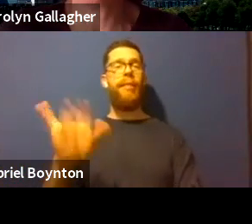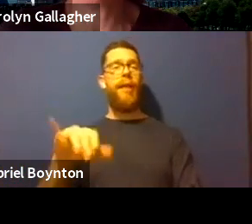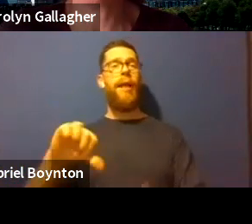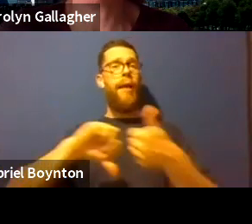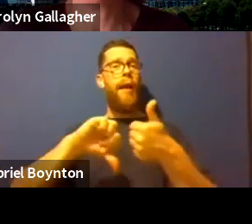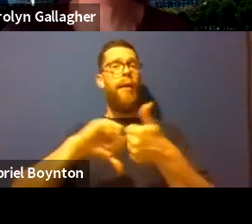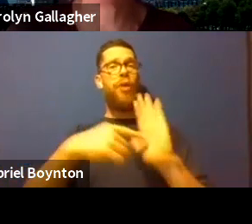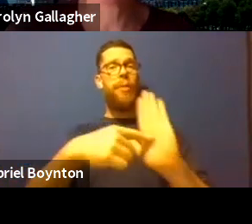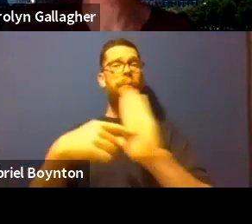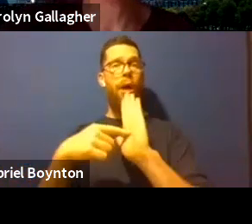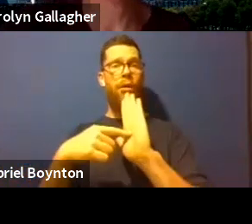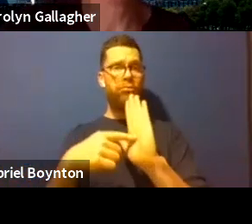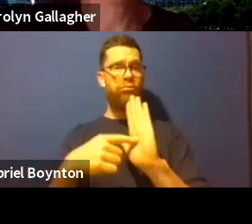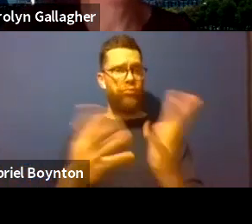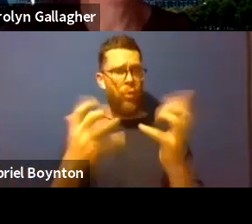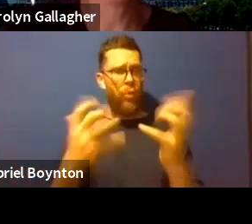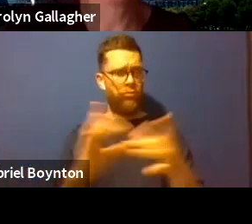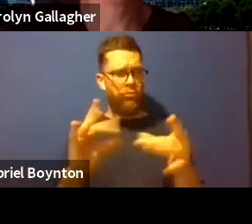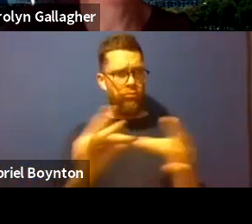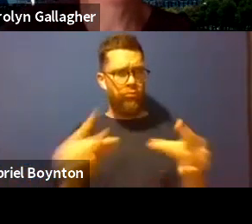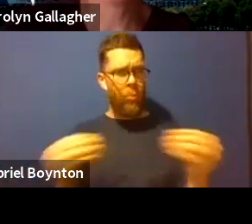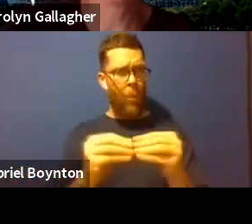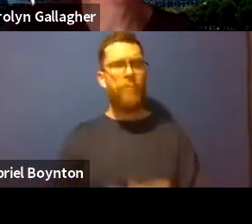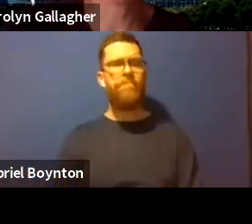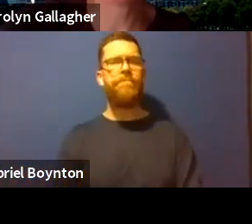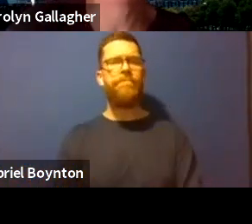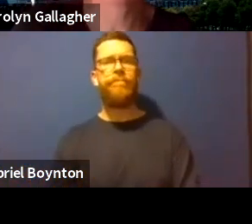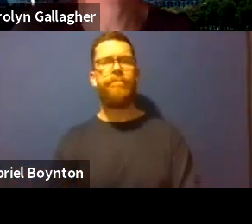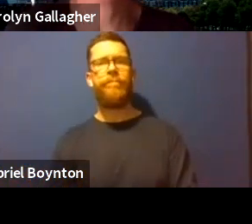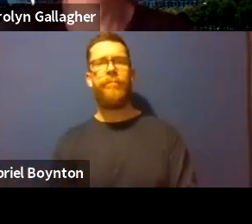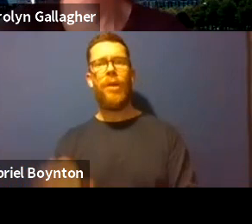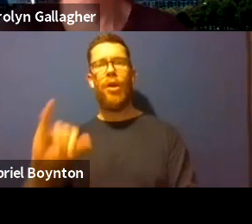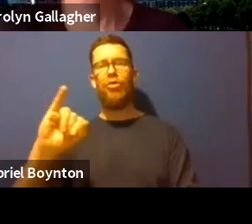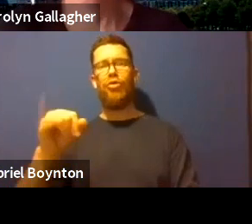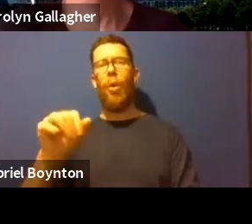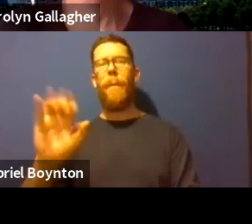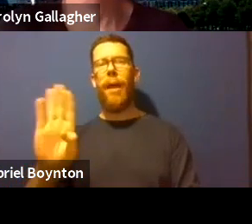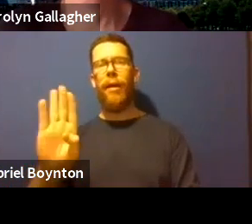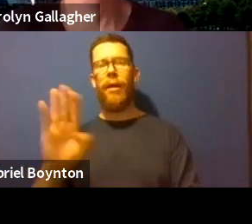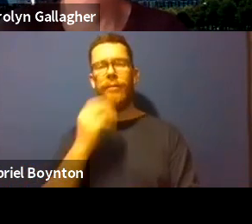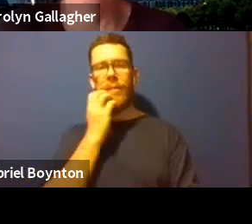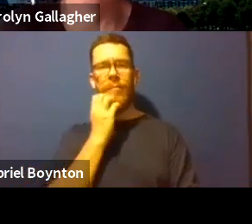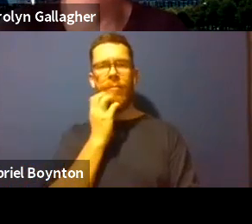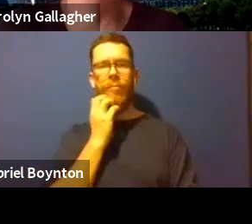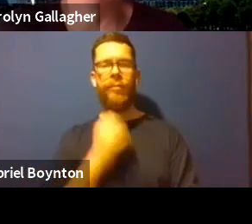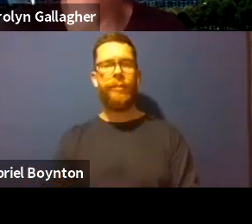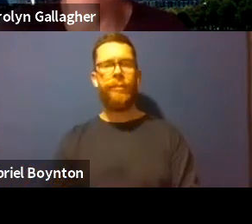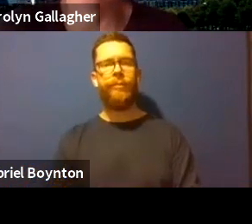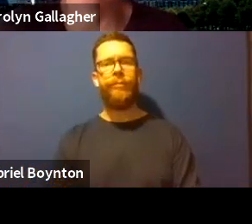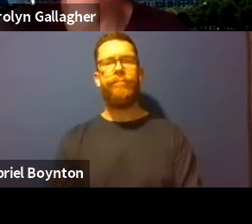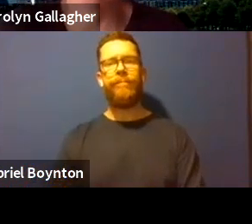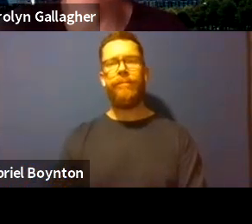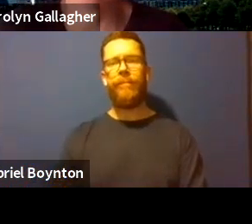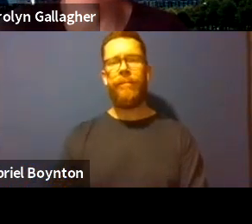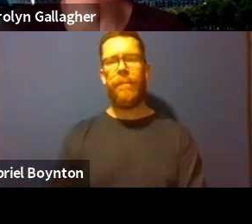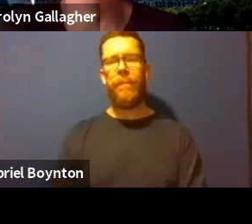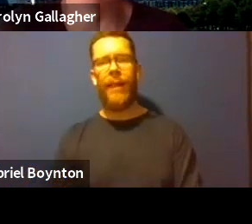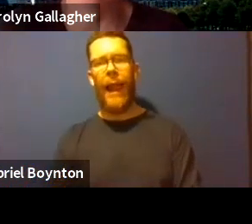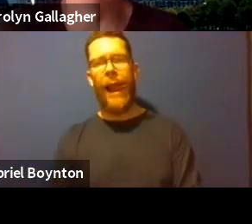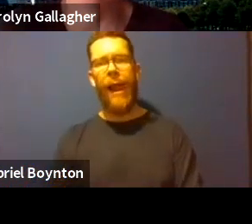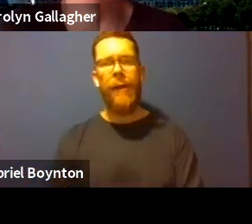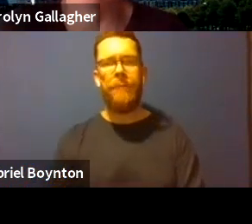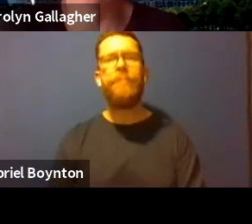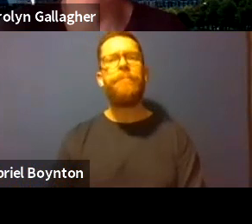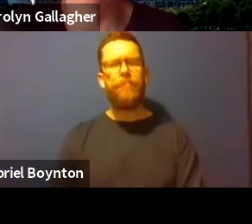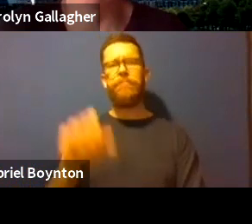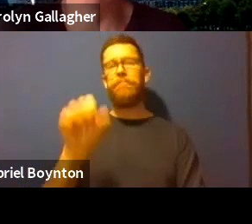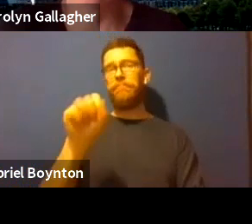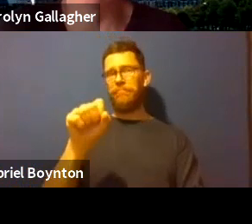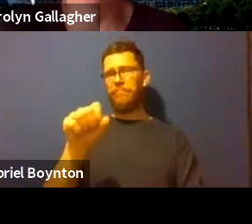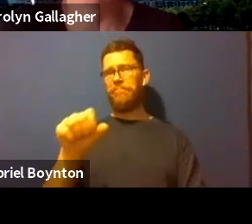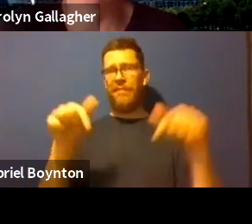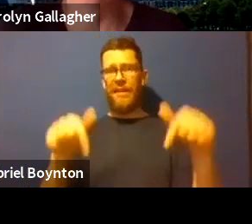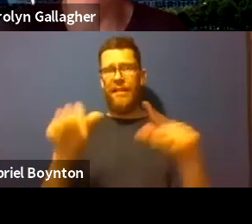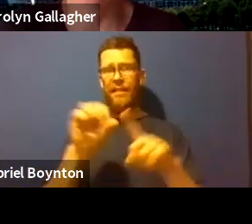Joe Baeta, Supt. : Thank you, Madam Chair. So this is a kind of a situation that came up that the Nez reminded us to look into and then Dan, I think reached out as well.